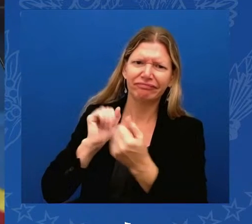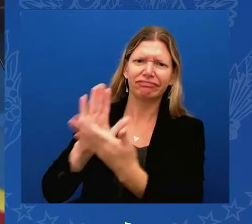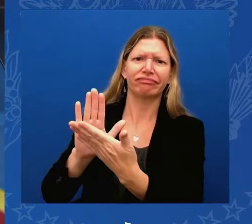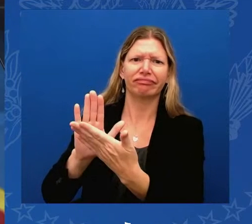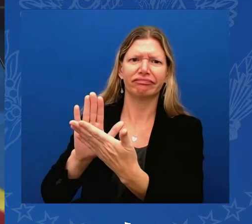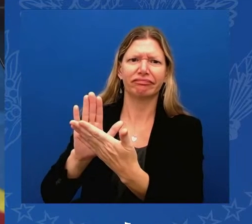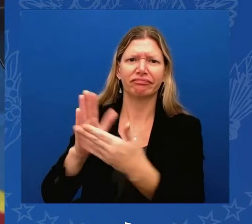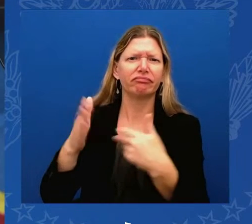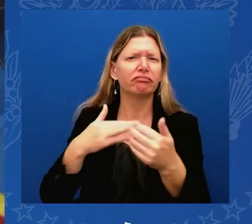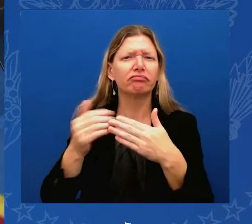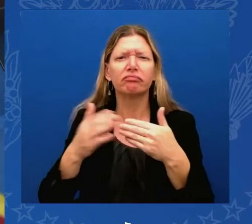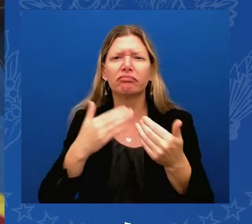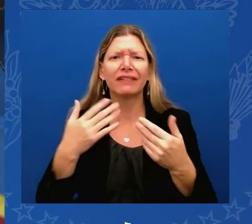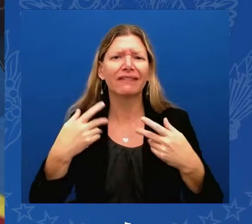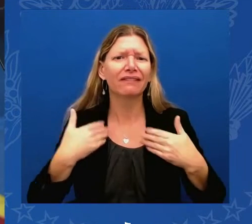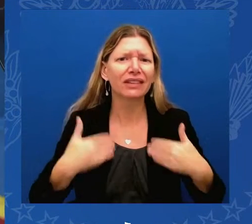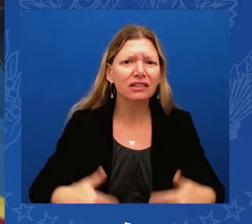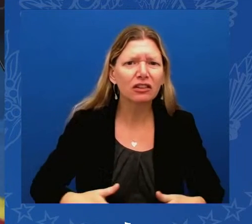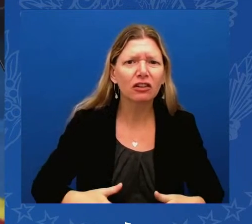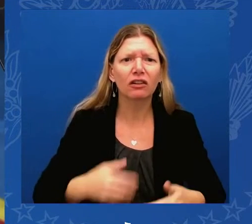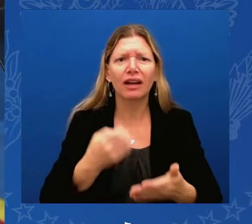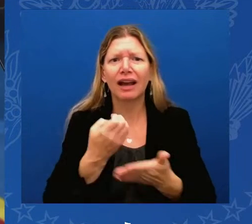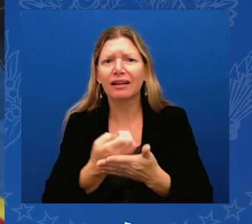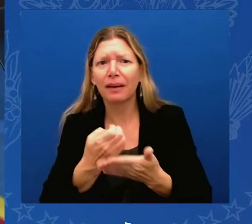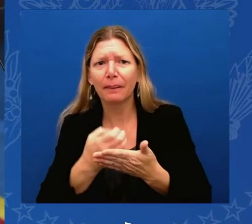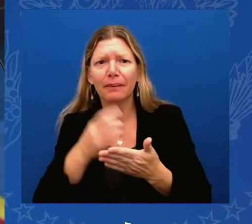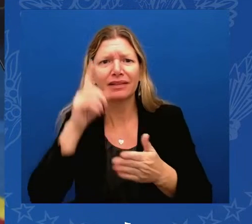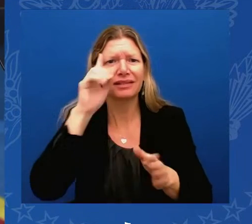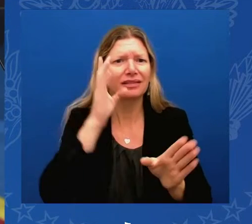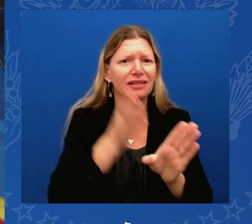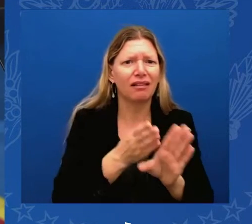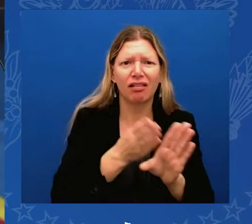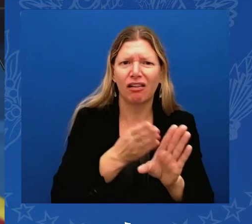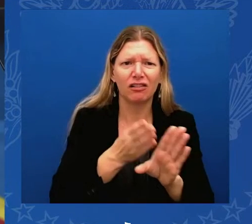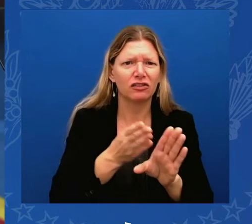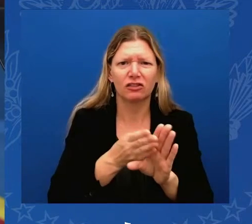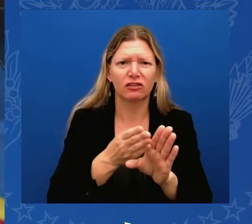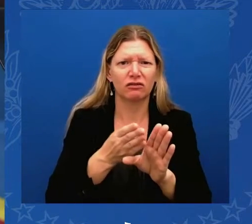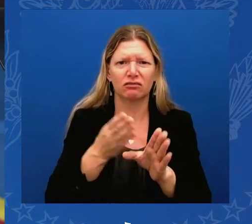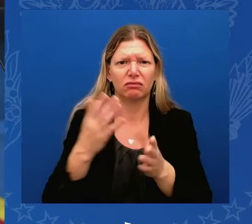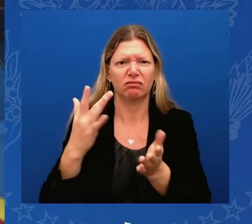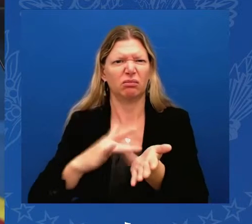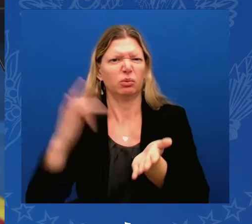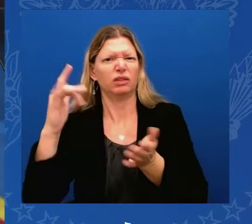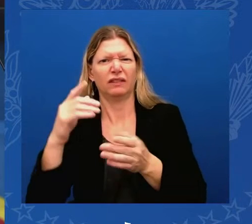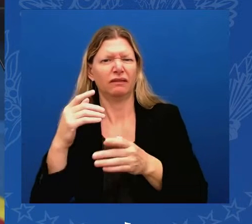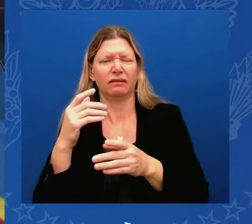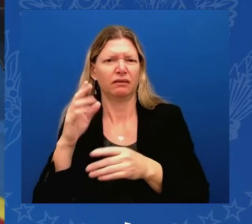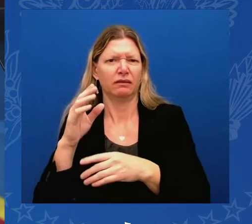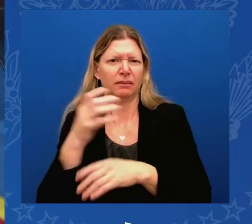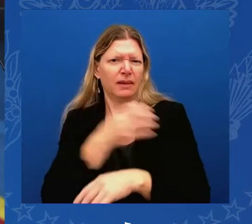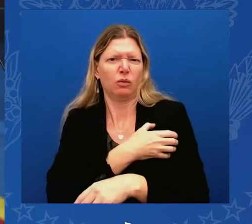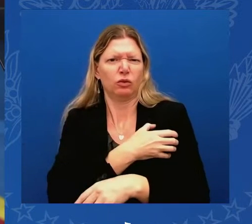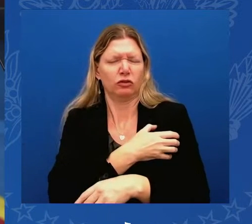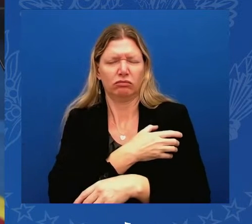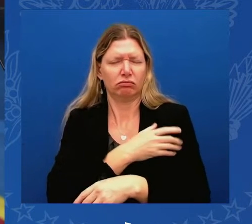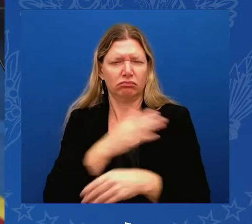Look -- and you're doing the work. Today, I look out at all you graduates